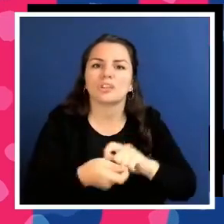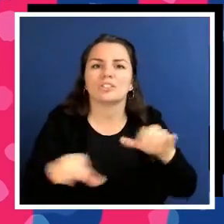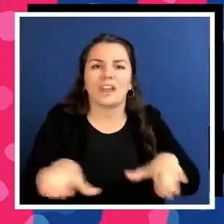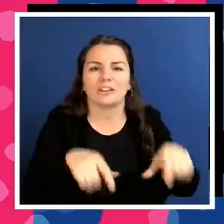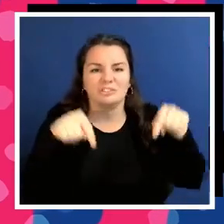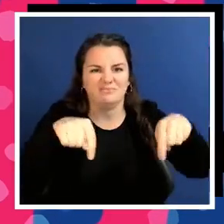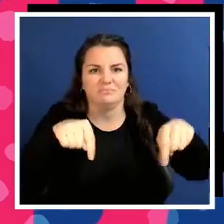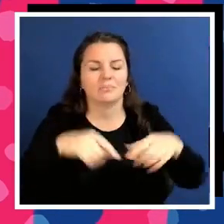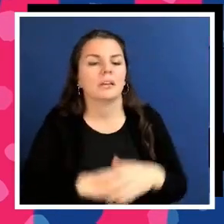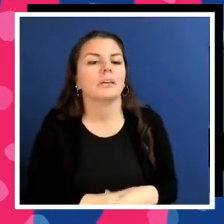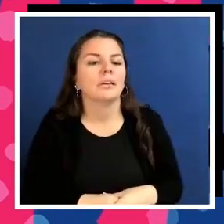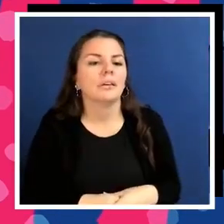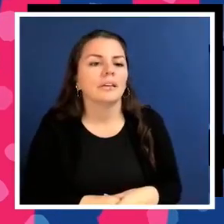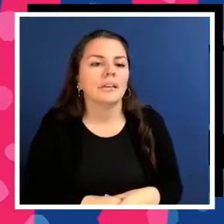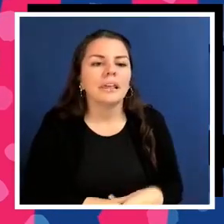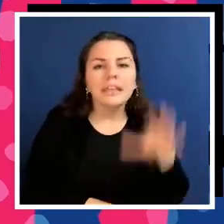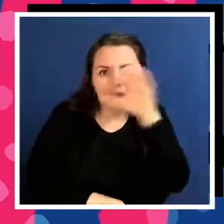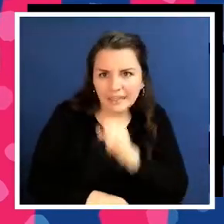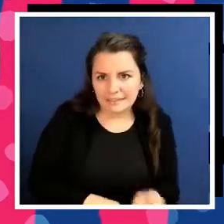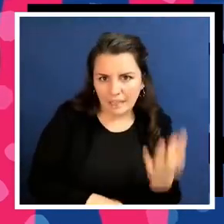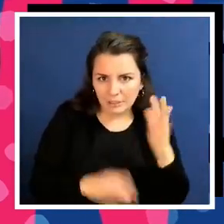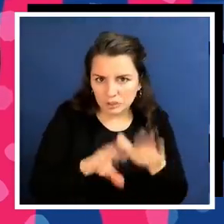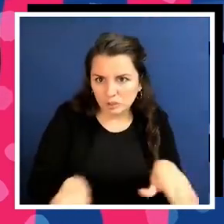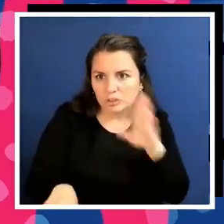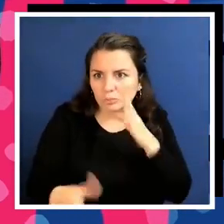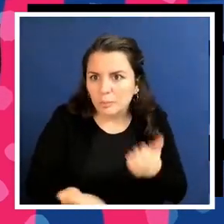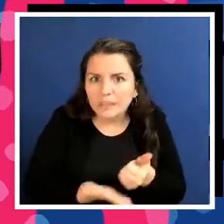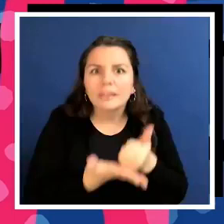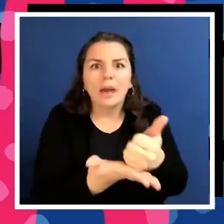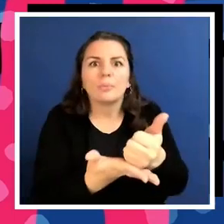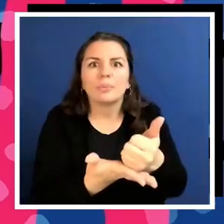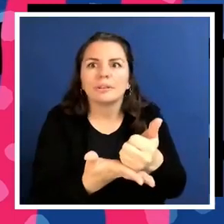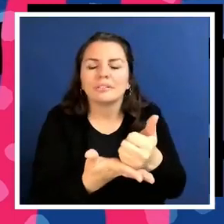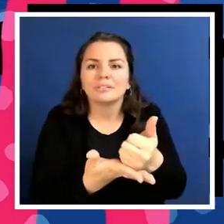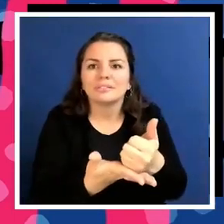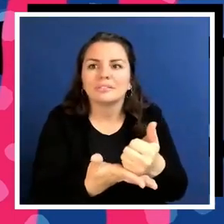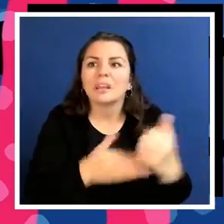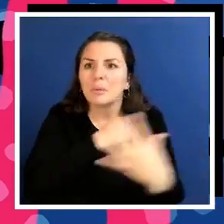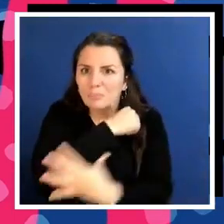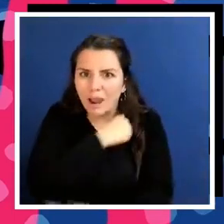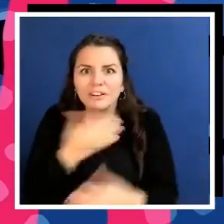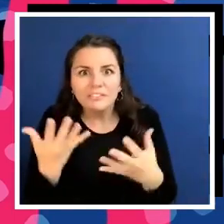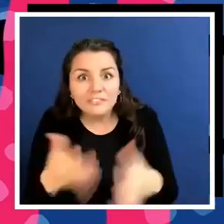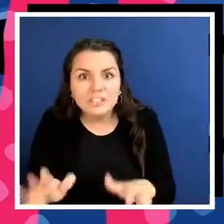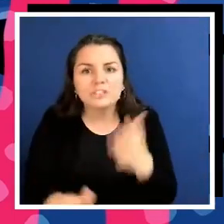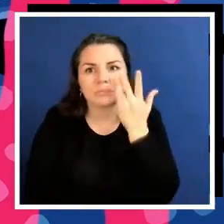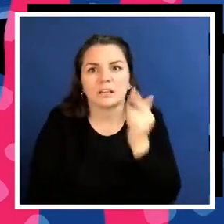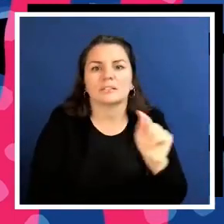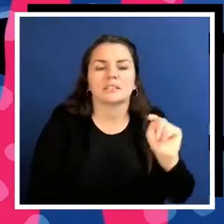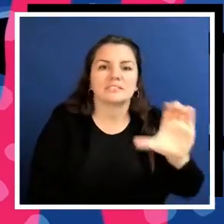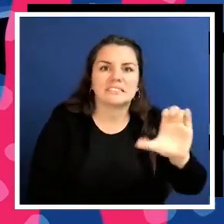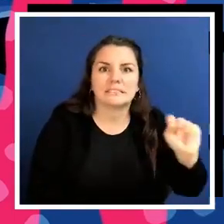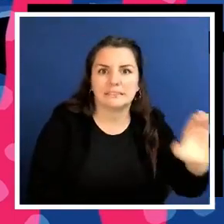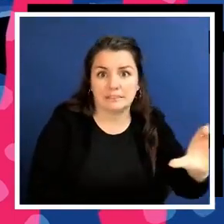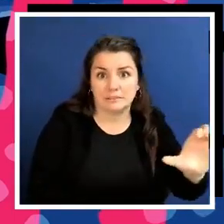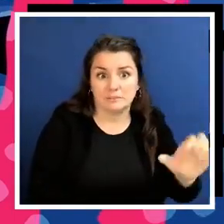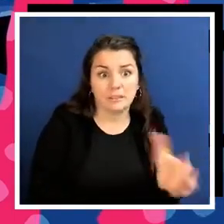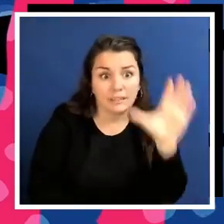YOU NEED TO RALLY BEHIND THIS. IF YOU WANT MORE INFORMATION EVERYTHING LIKE THAT THE